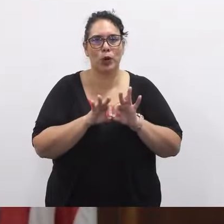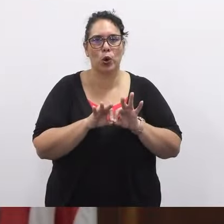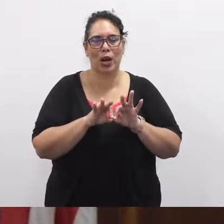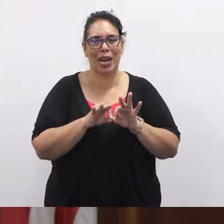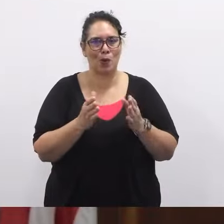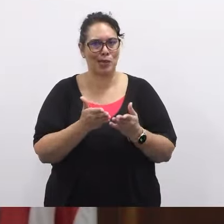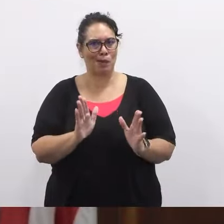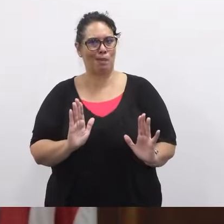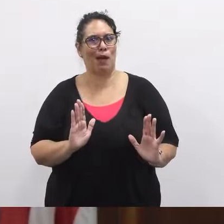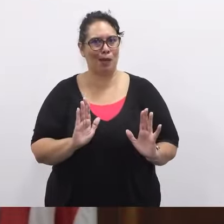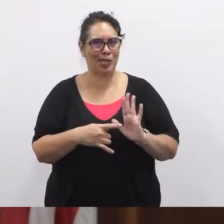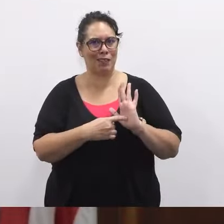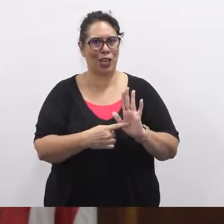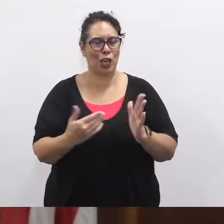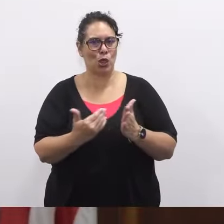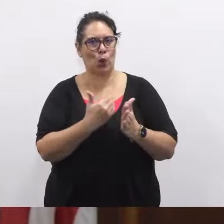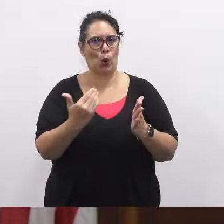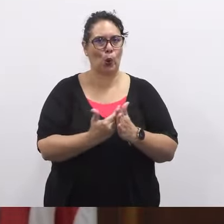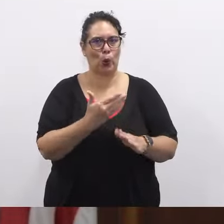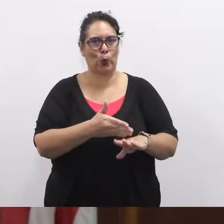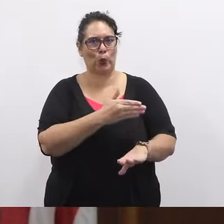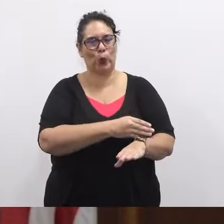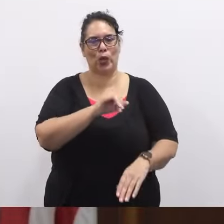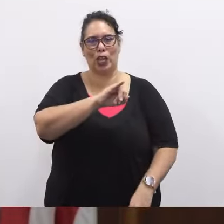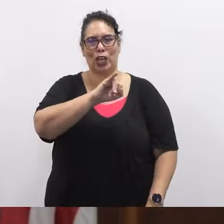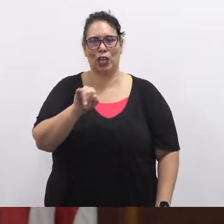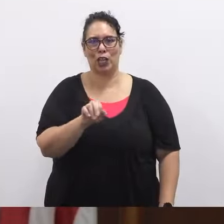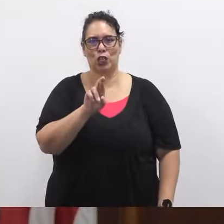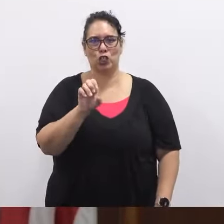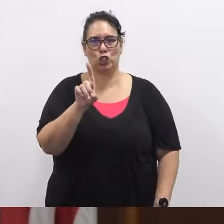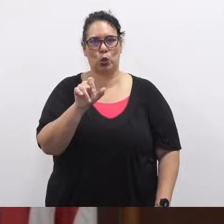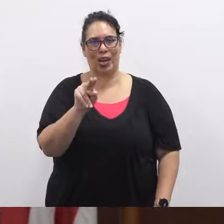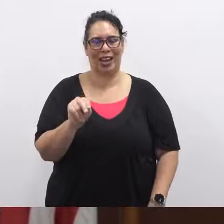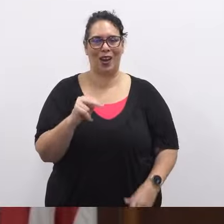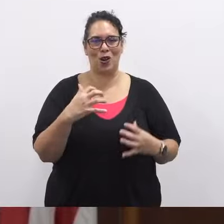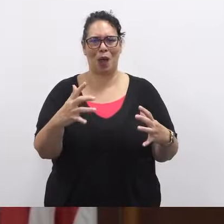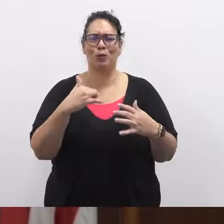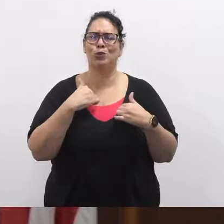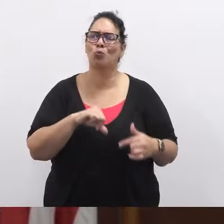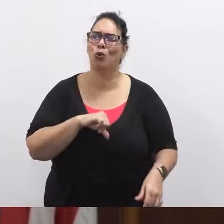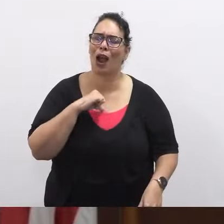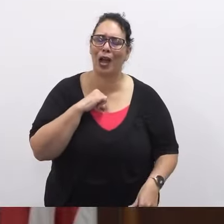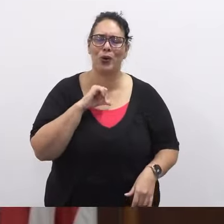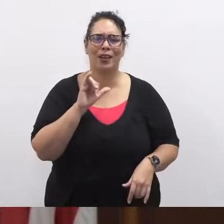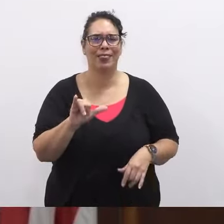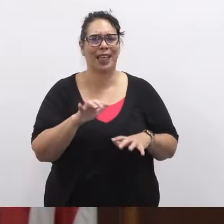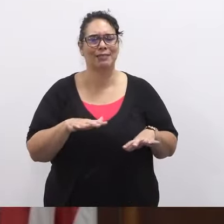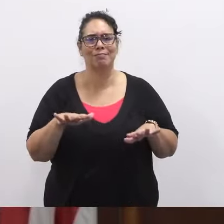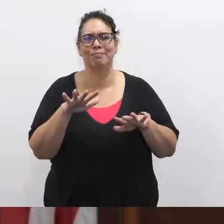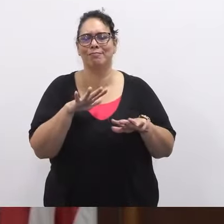of the newly renovated Jordan auditorium. And I was so proud to be in that space and welcome folks who I don't know